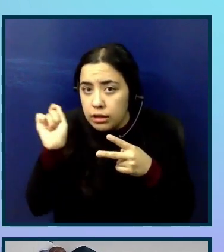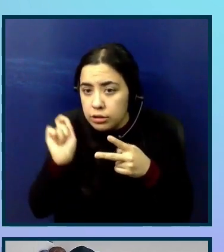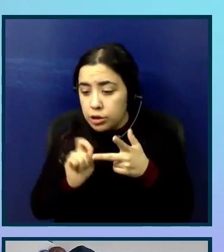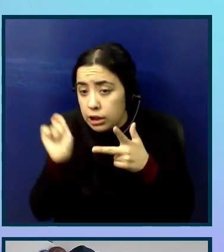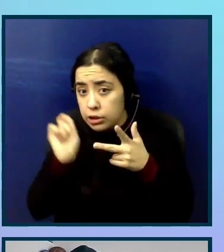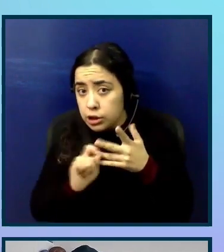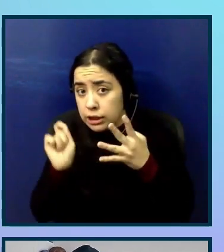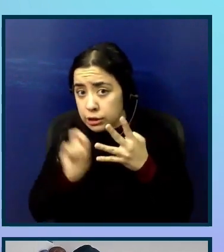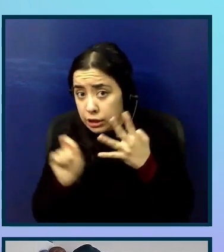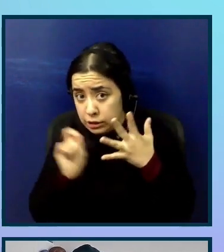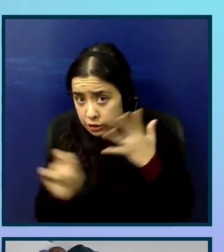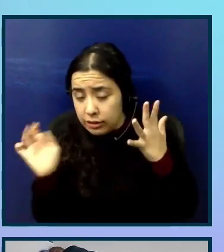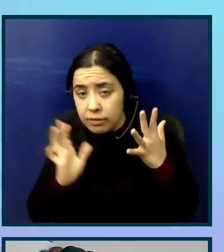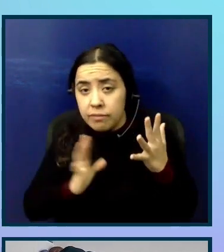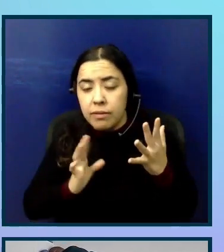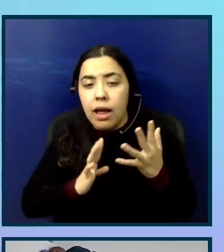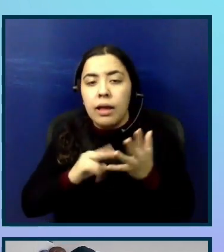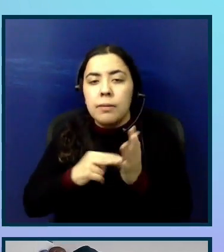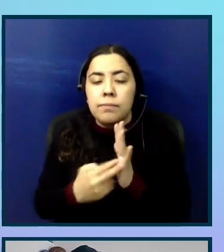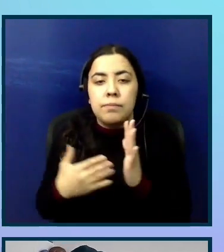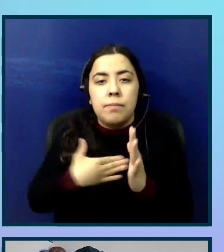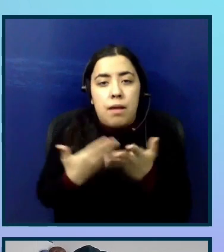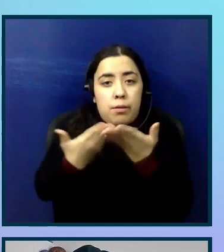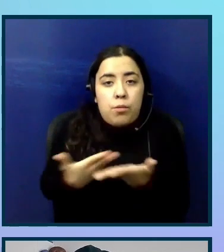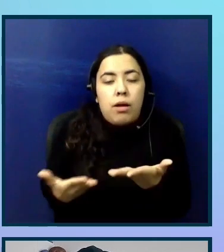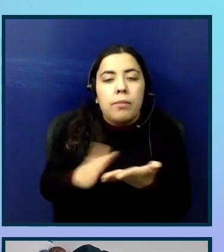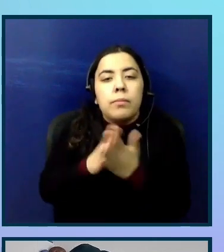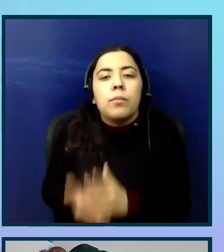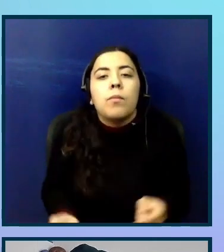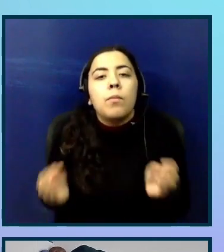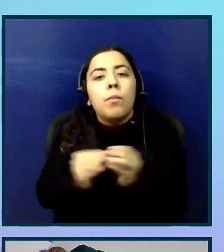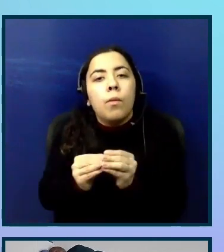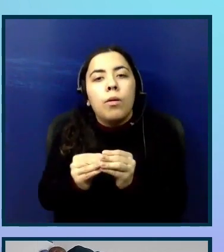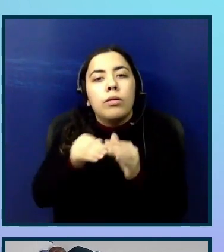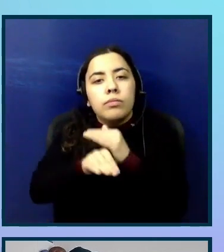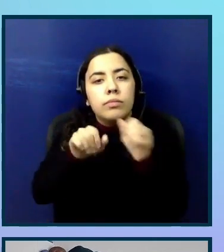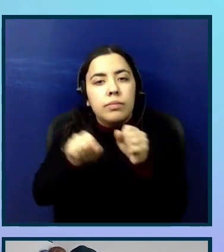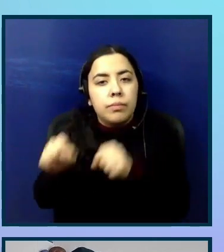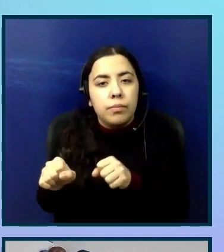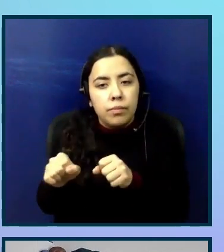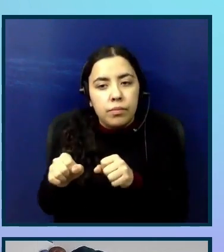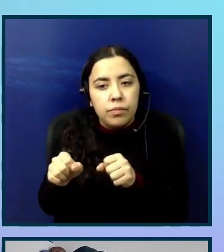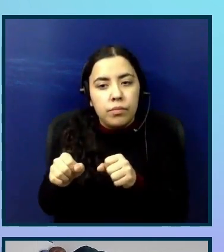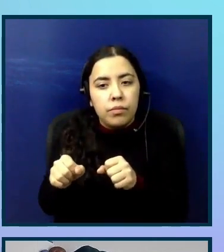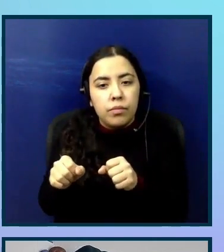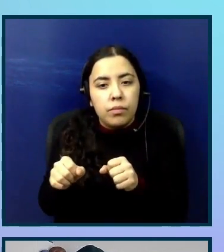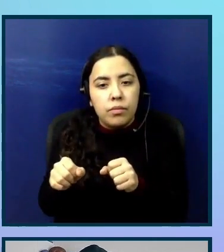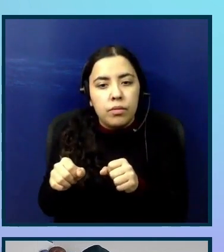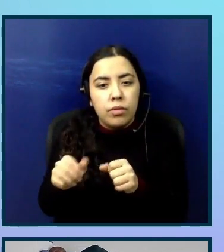so much more accessible, especially in the world of React, Angular, Vue, Swoole, Amber, all of them, right?